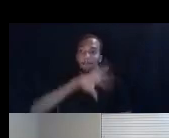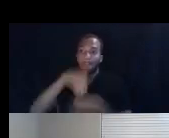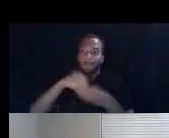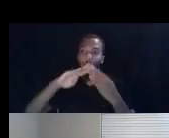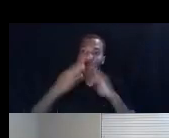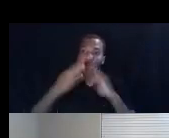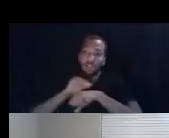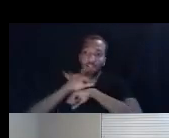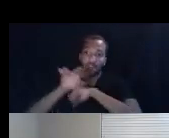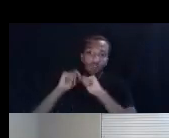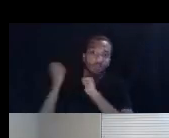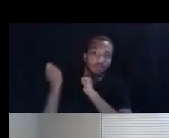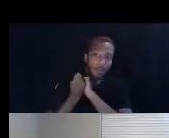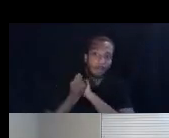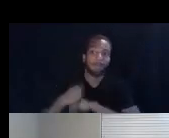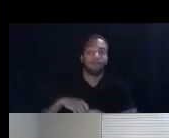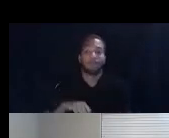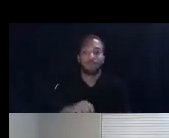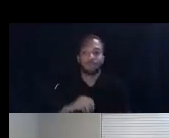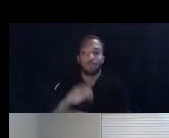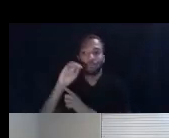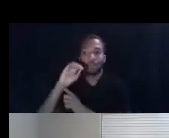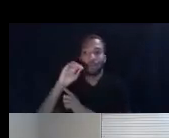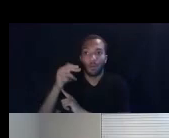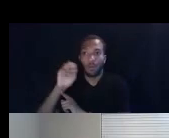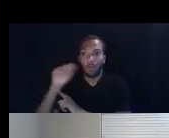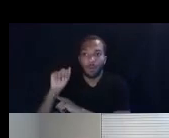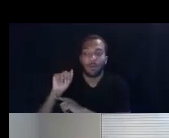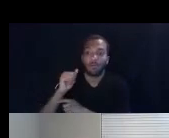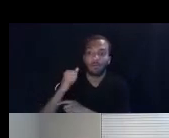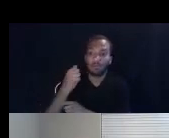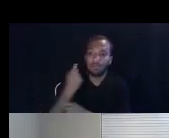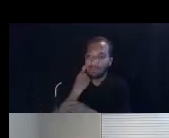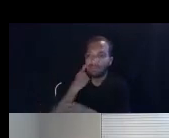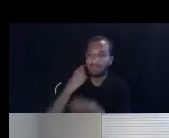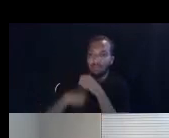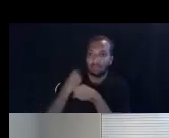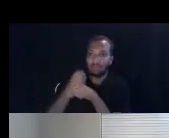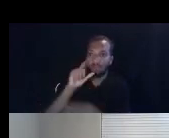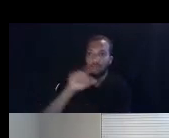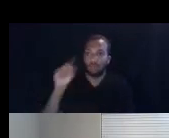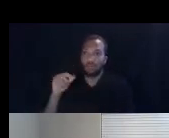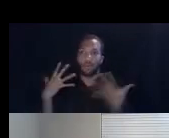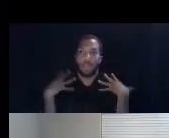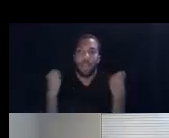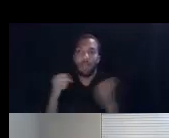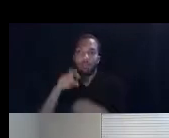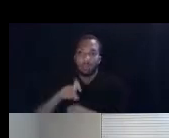in Healthy Columbia Willamette Collaboratives, 2022 Community Health Needs Assessment or CHNA process.